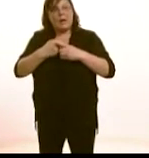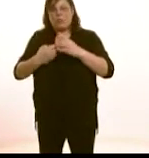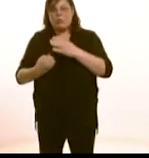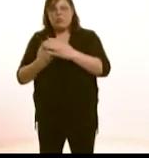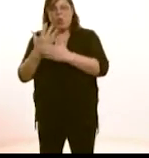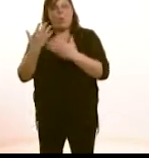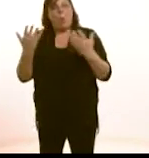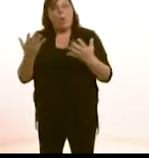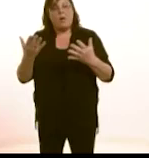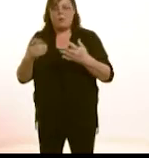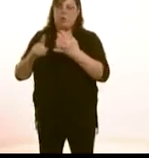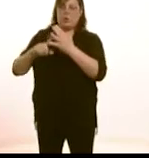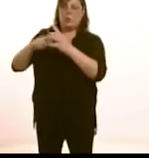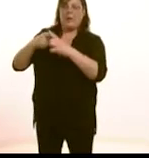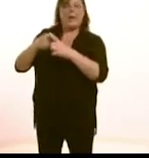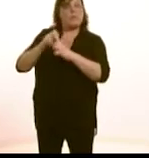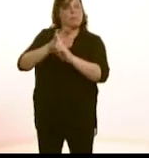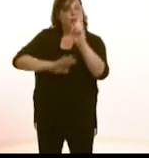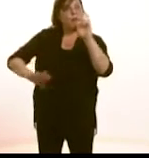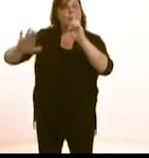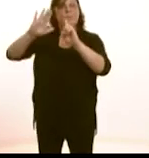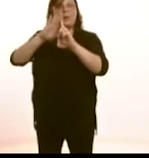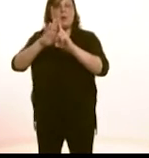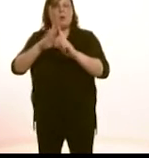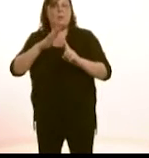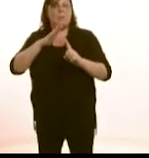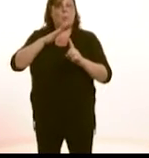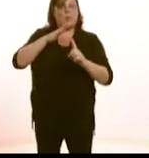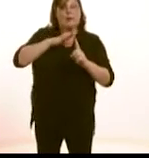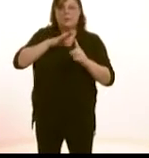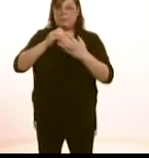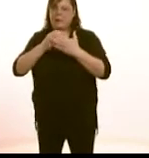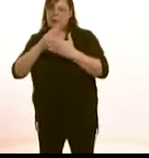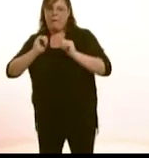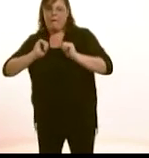Having said that, of course, we wish to ensure that producers can be sustainable, that they